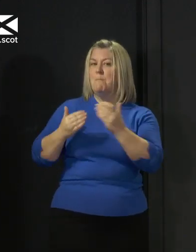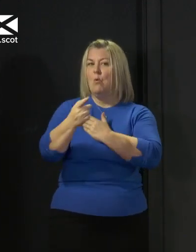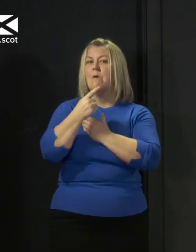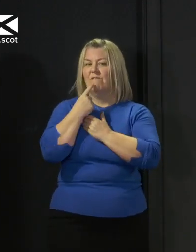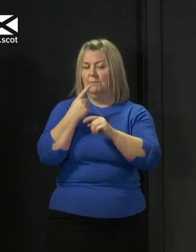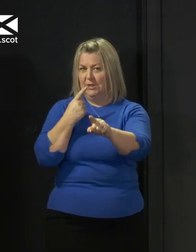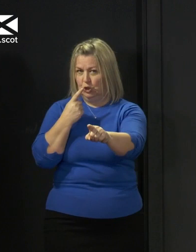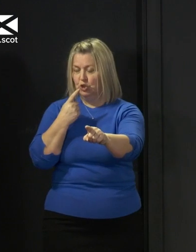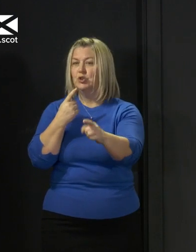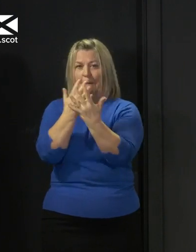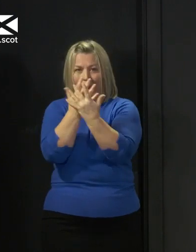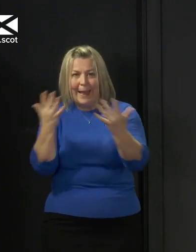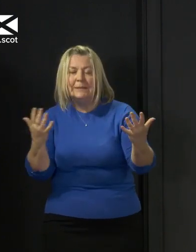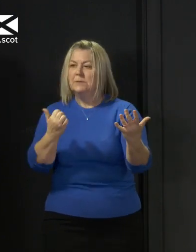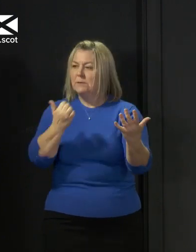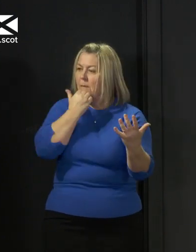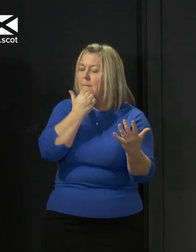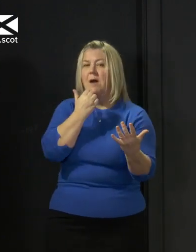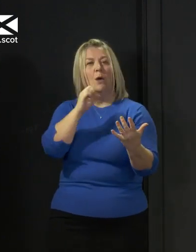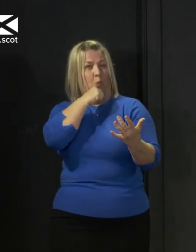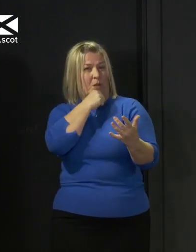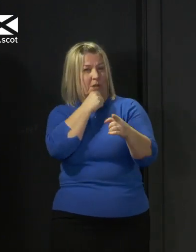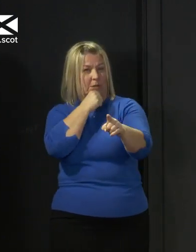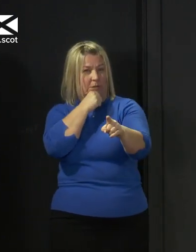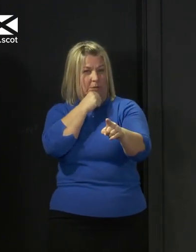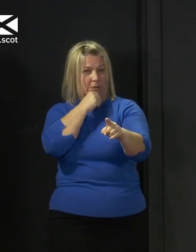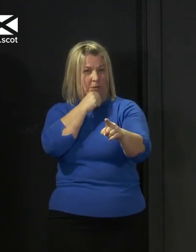quantity of that that is being done but also what that is telling us about the